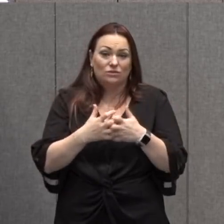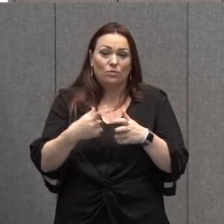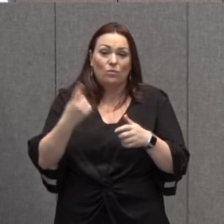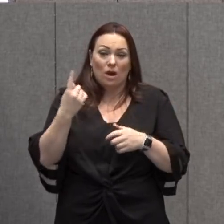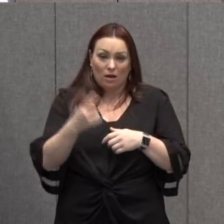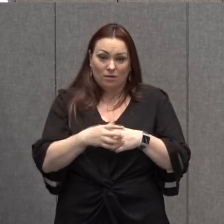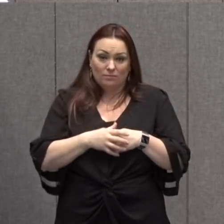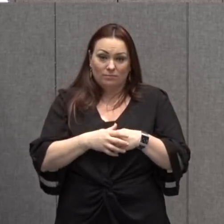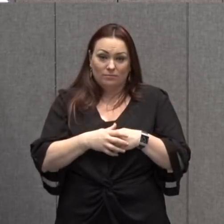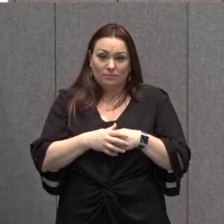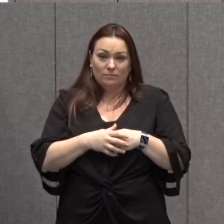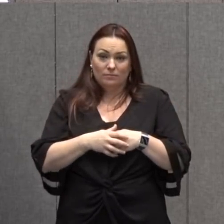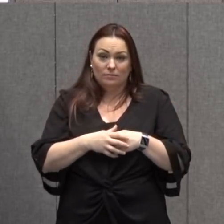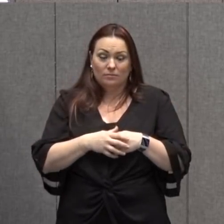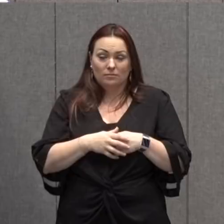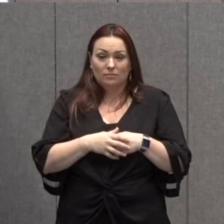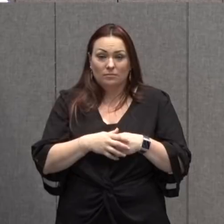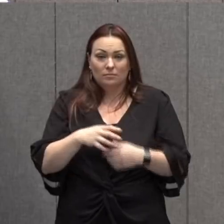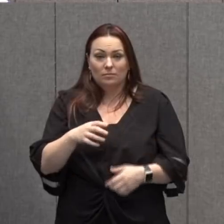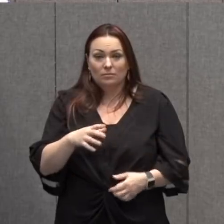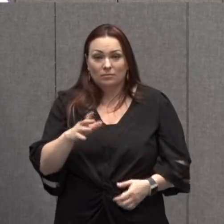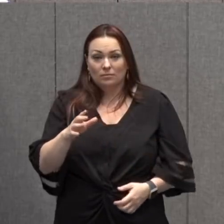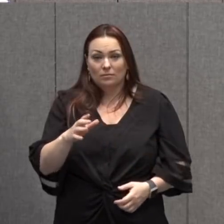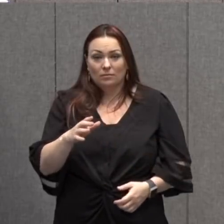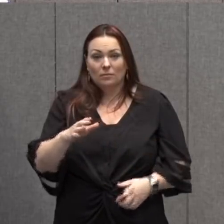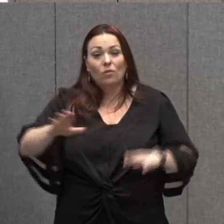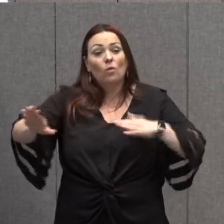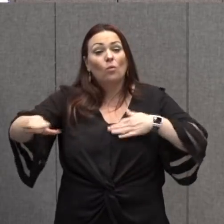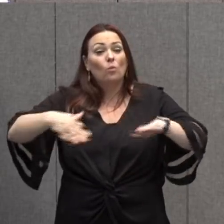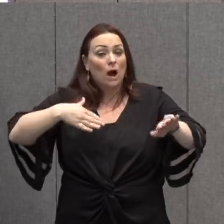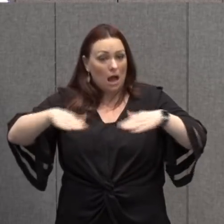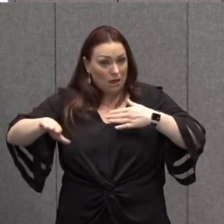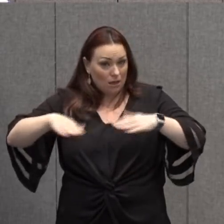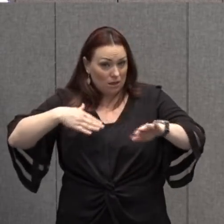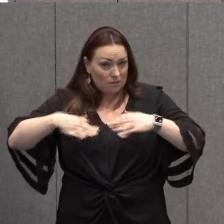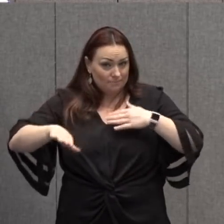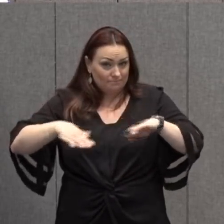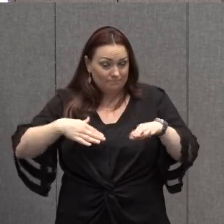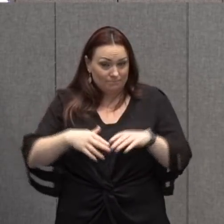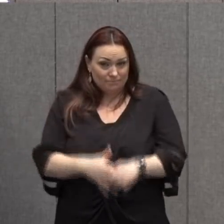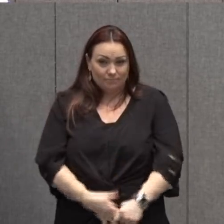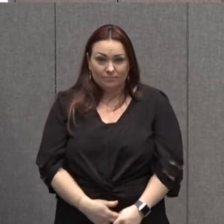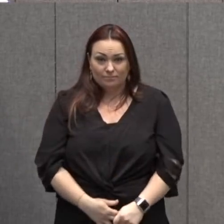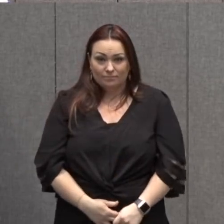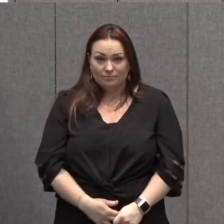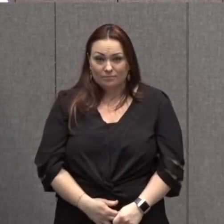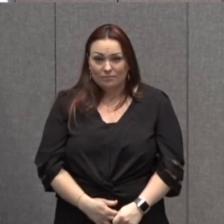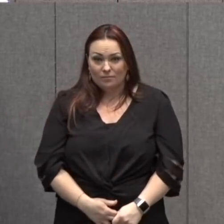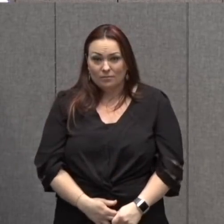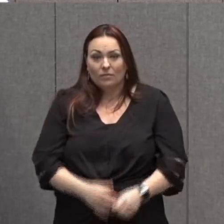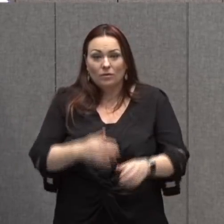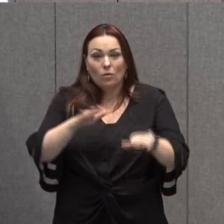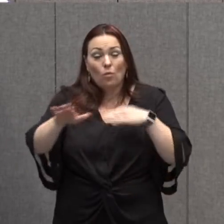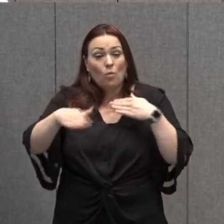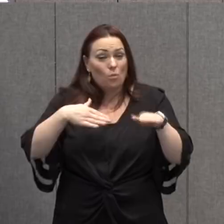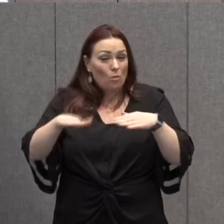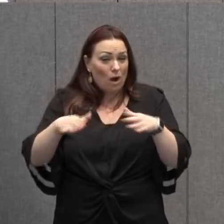Like, oh, I got walk. Hm, what word goes with walk?